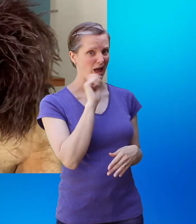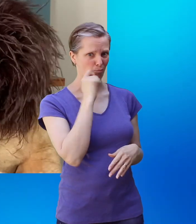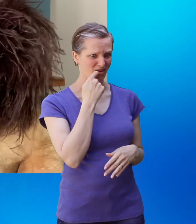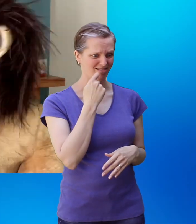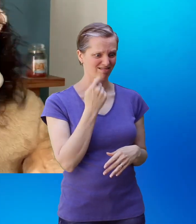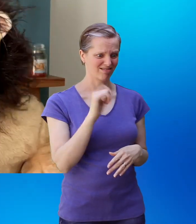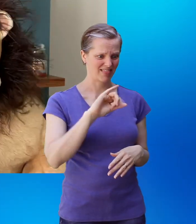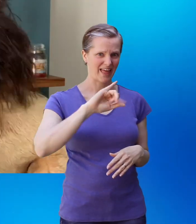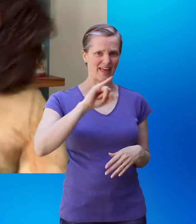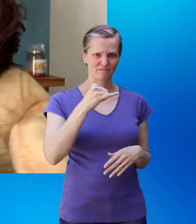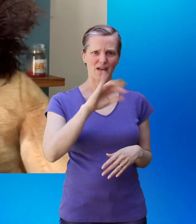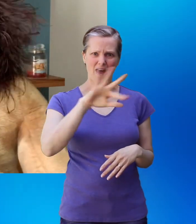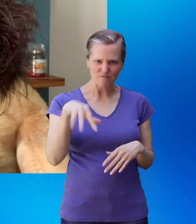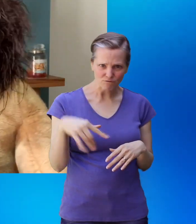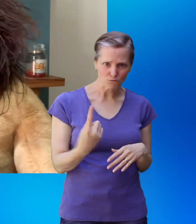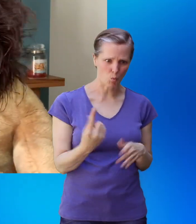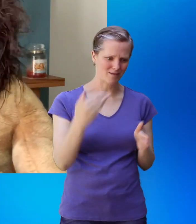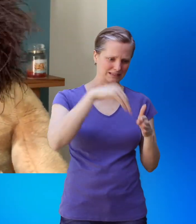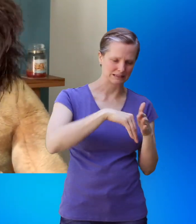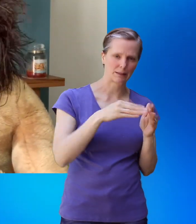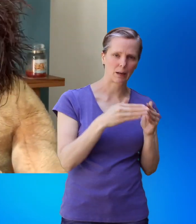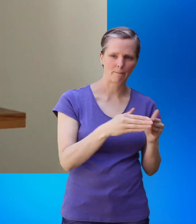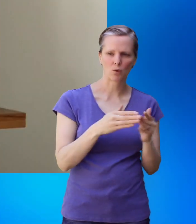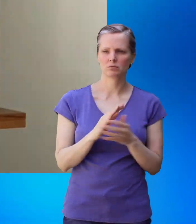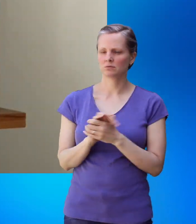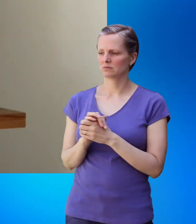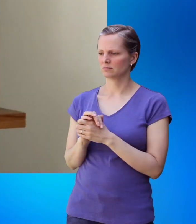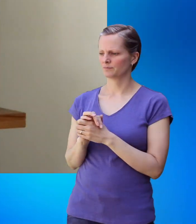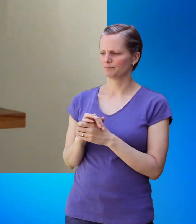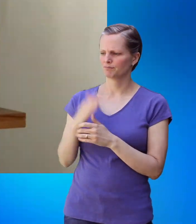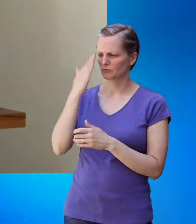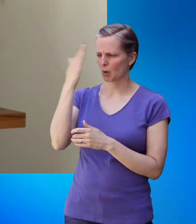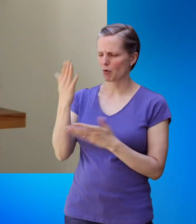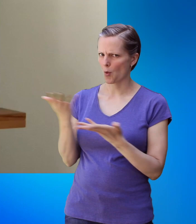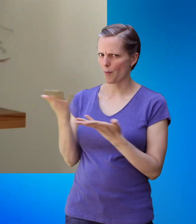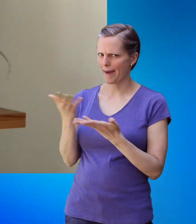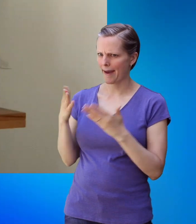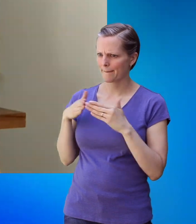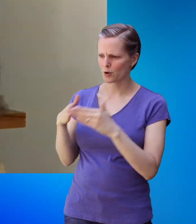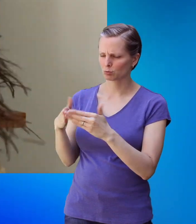boat if everybody's going to be in it. But you you don't know where it is.